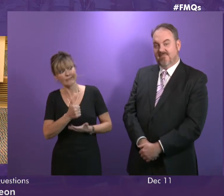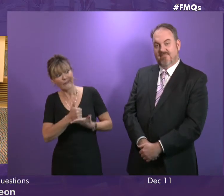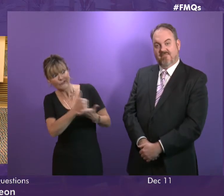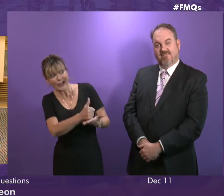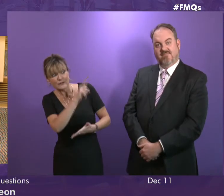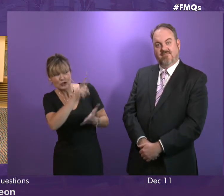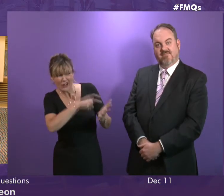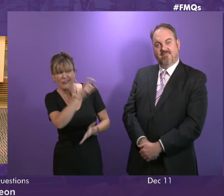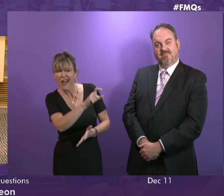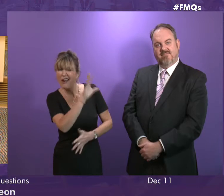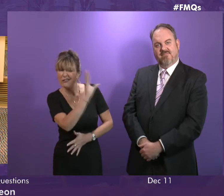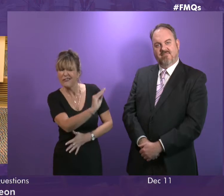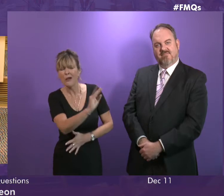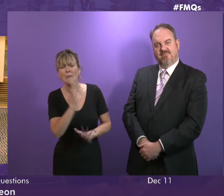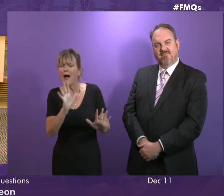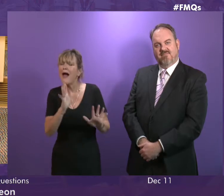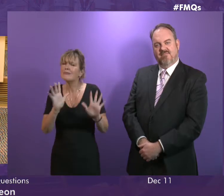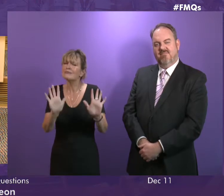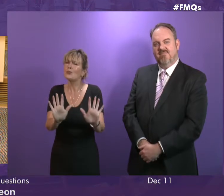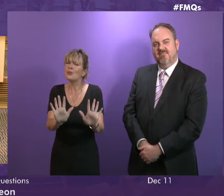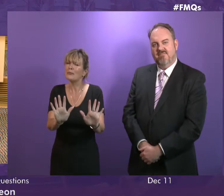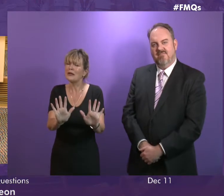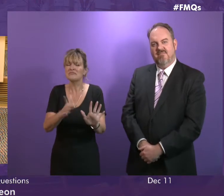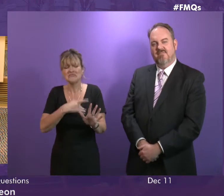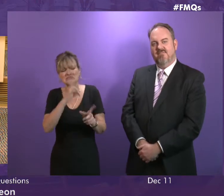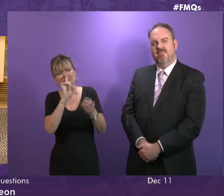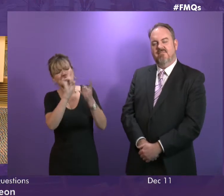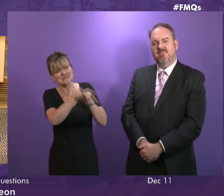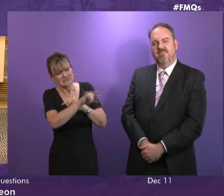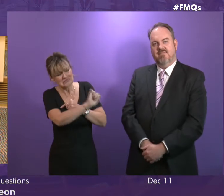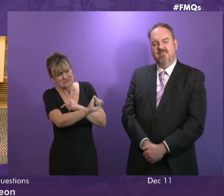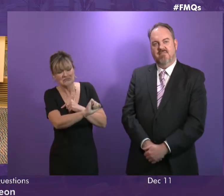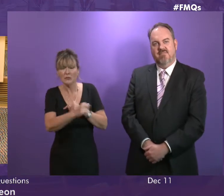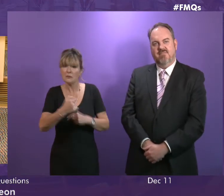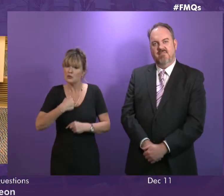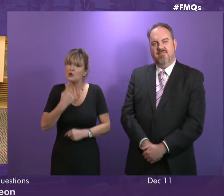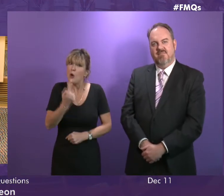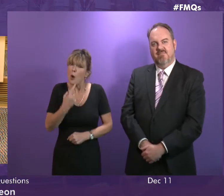However, let me tell Jackson Carlaw what my priority is tomorrow. It is to make sure that